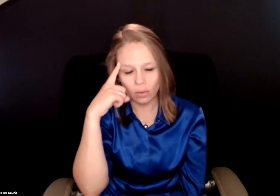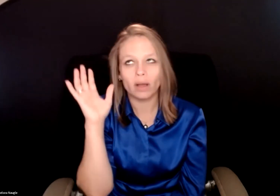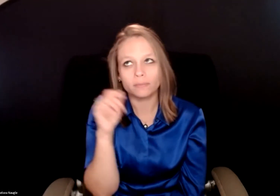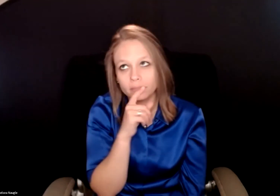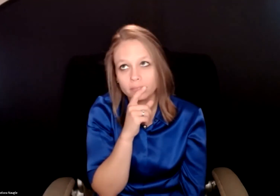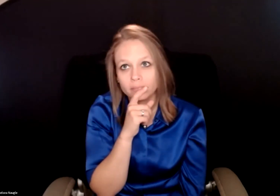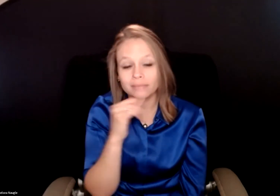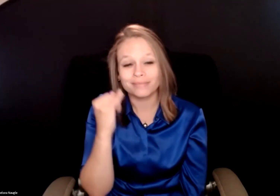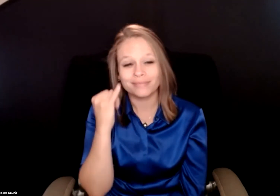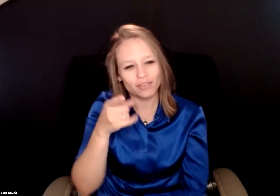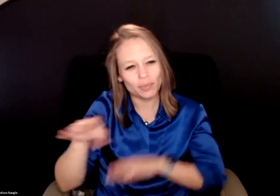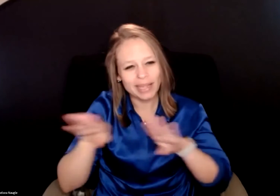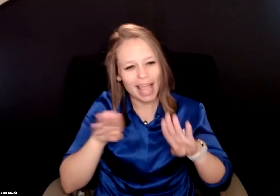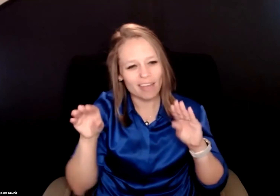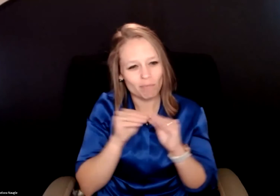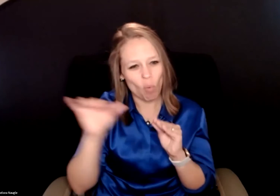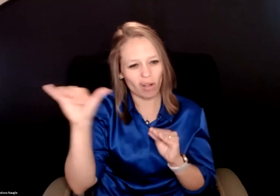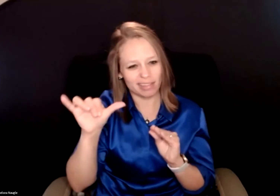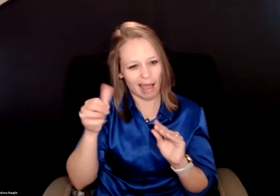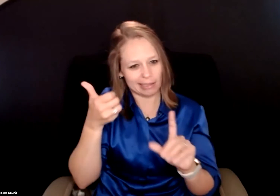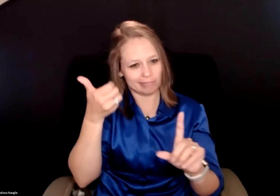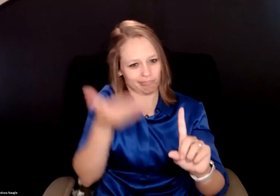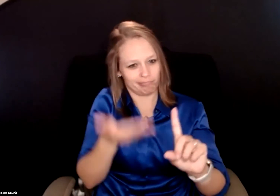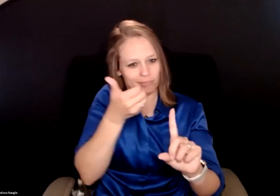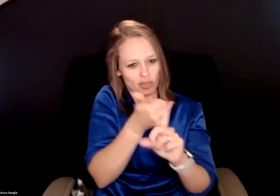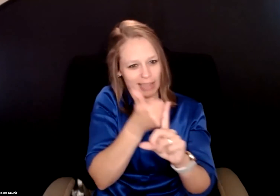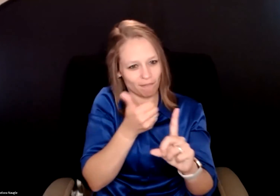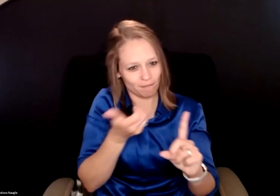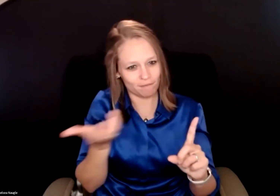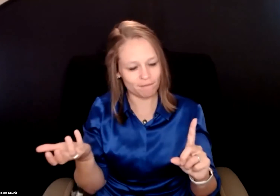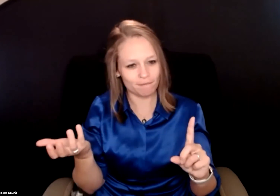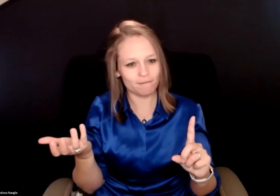more like yourself, you act like you are just a human. You don't try to